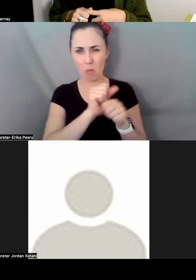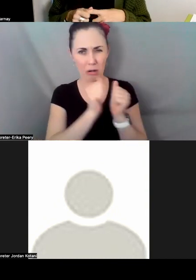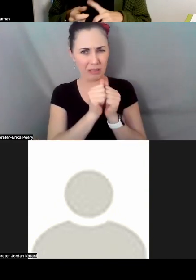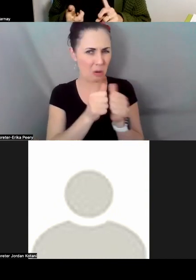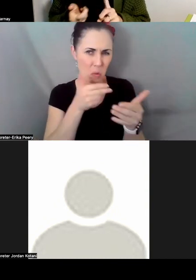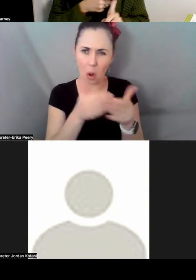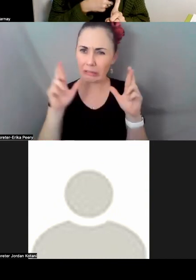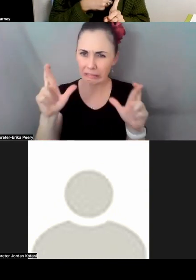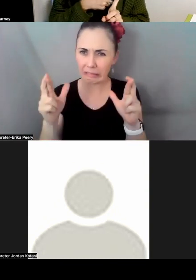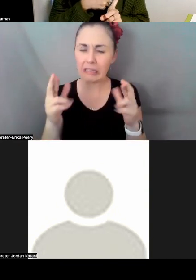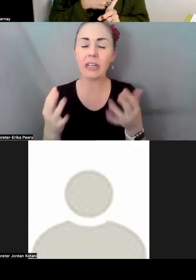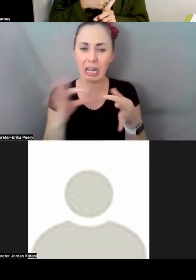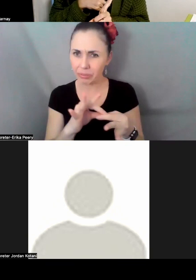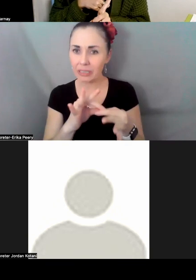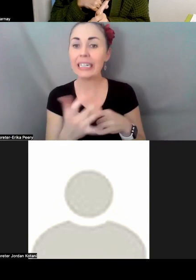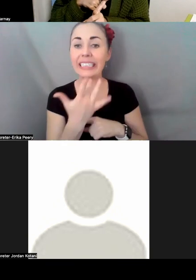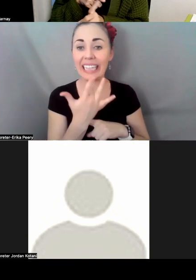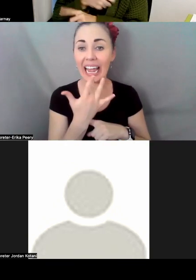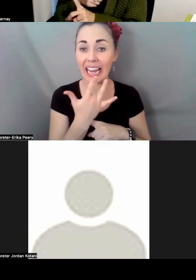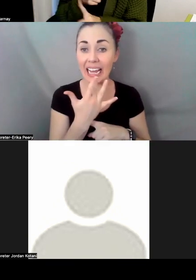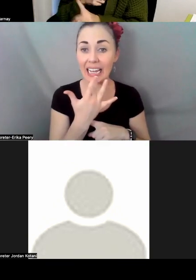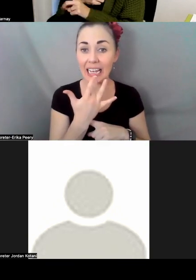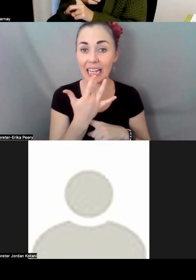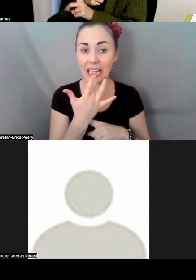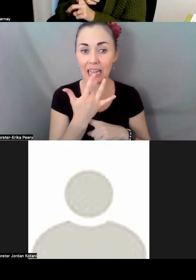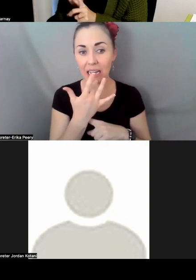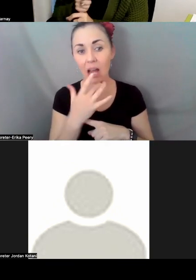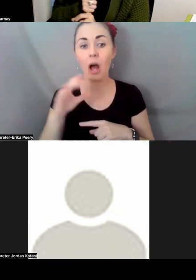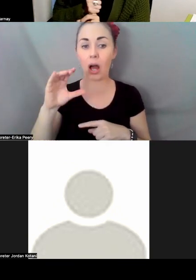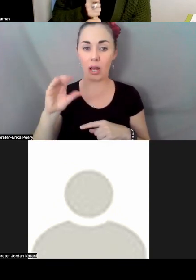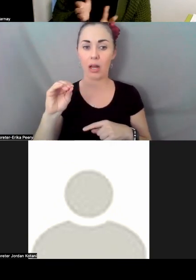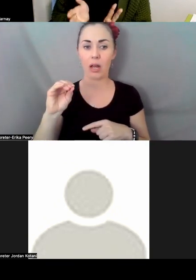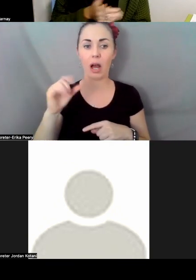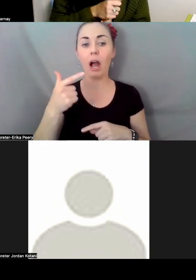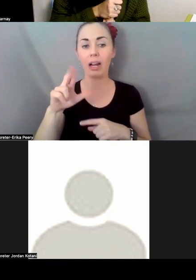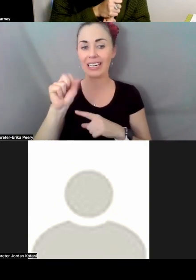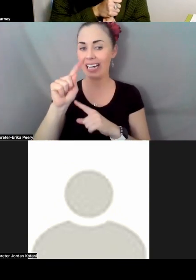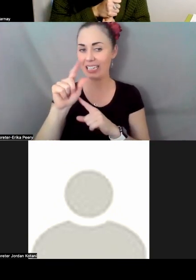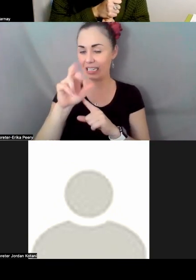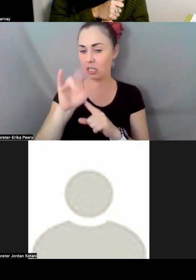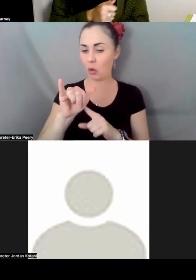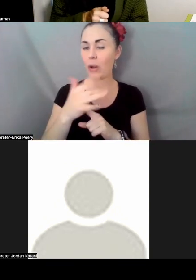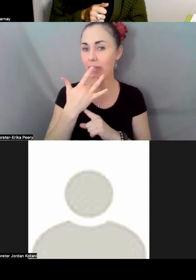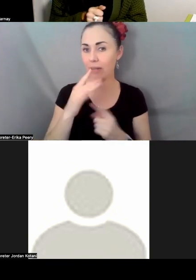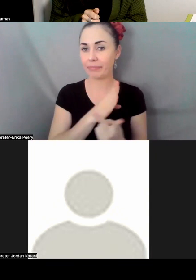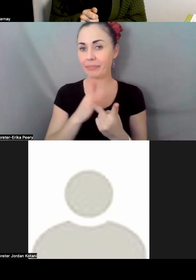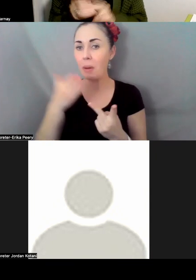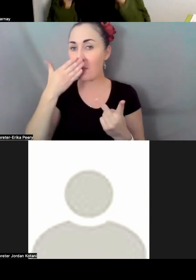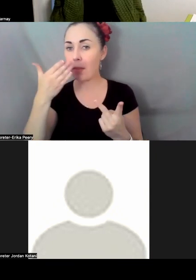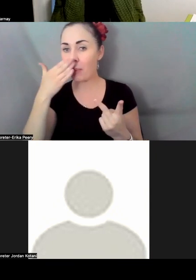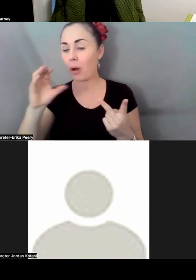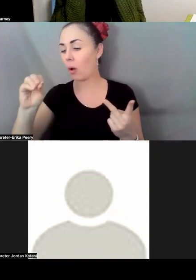so our sense of taste, or our gustatory sense and sense of smell, olfactory system,